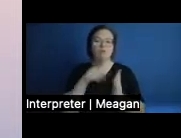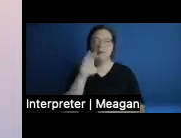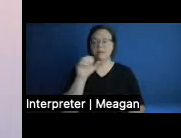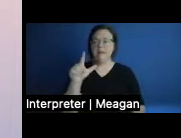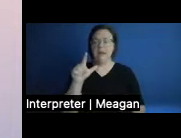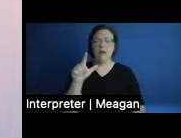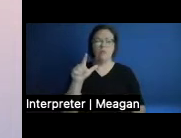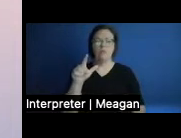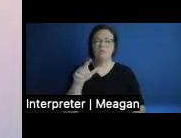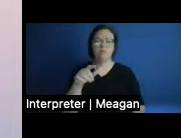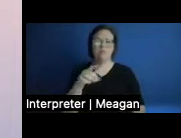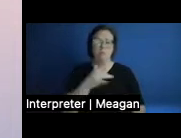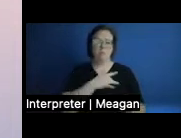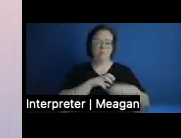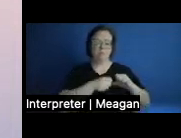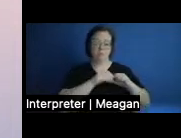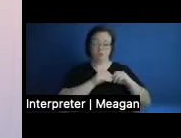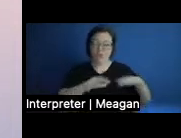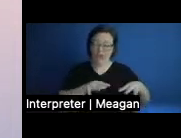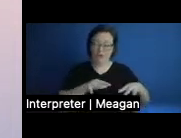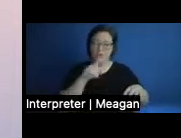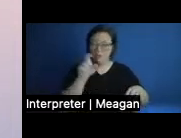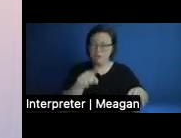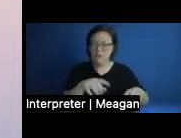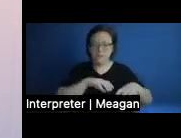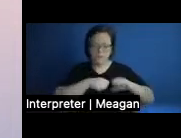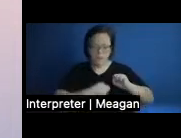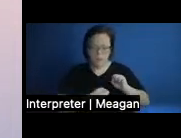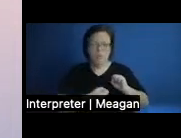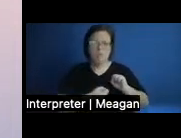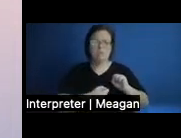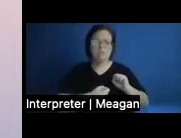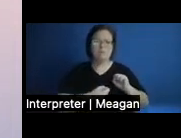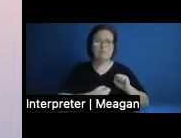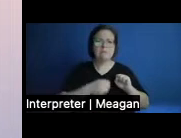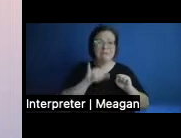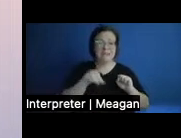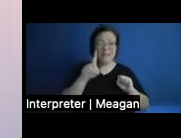“being shattered (question mark) being broken.” For what despair is. That’s beautiful. Yes.